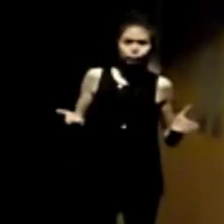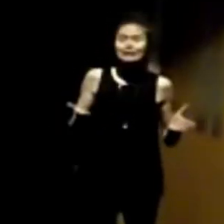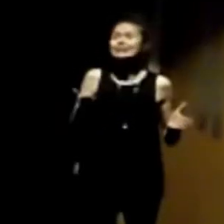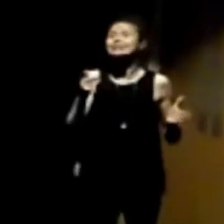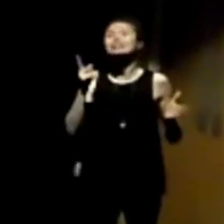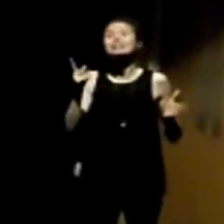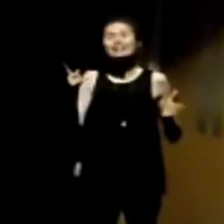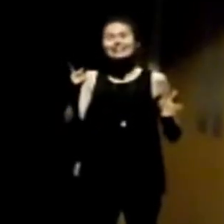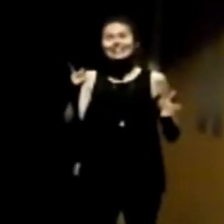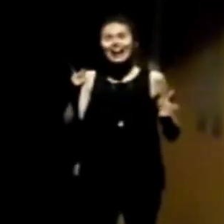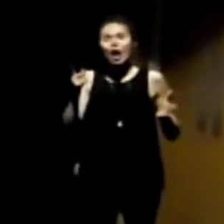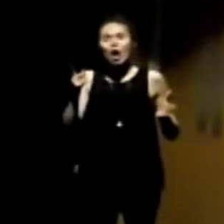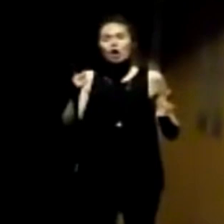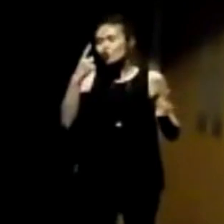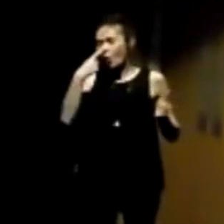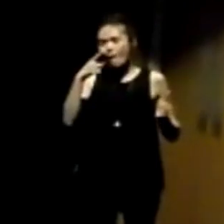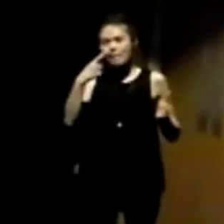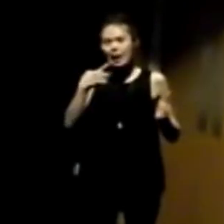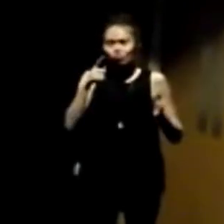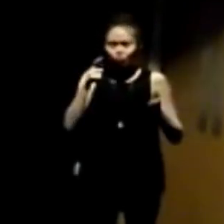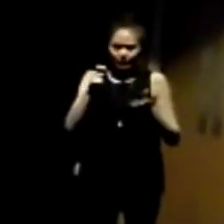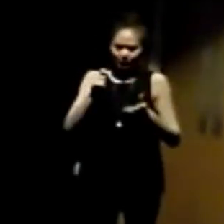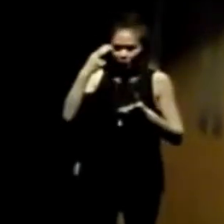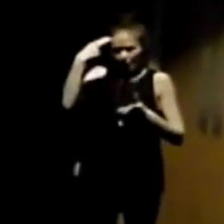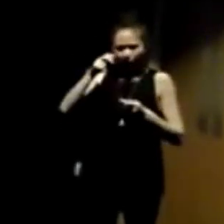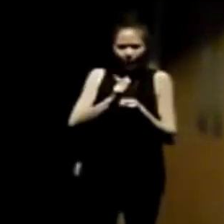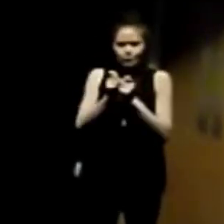but the others are a bit resistant to that.